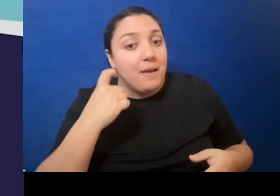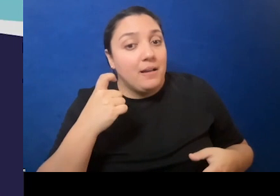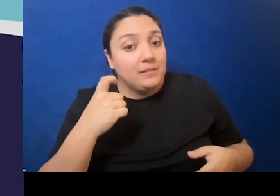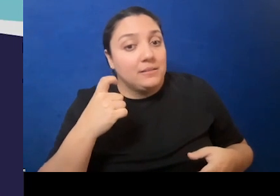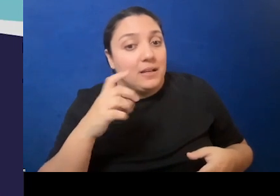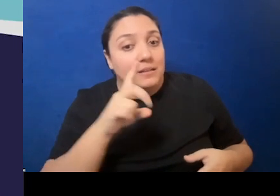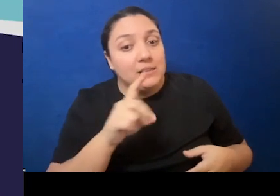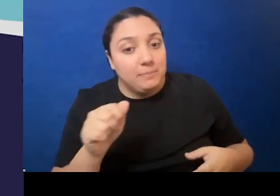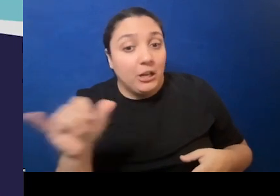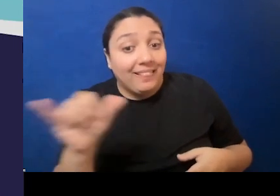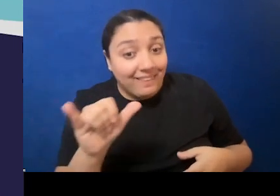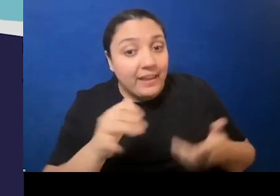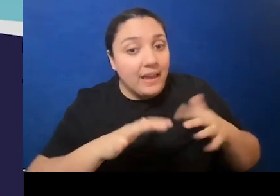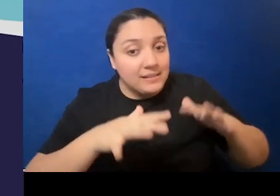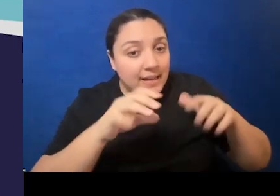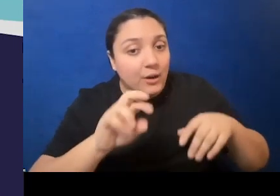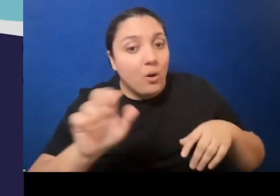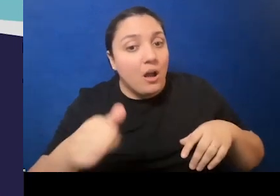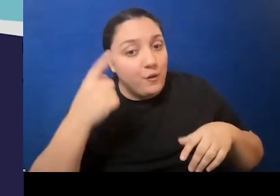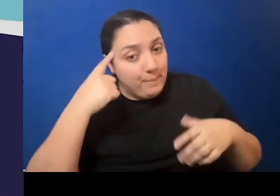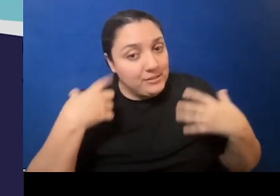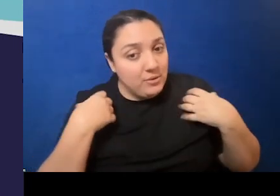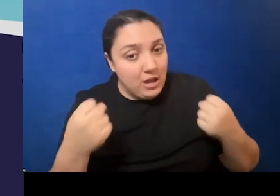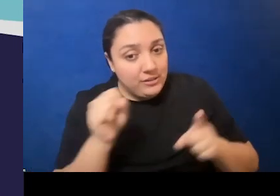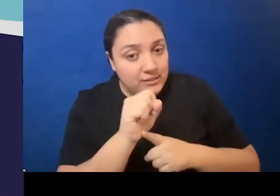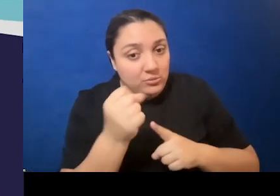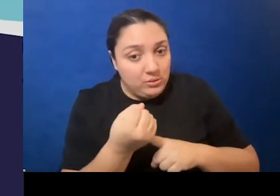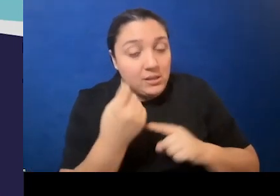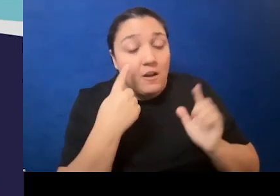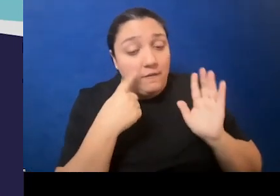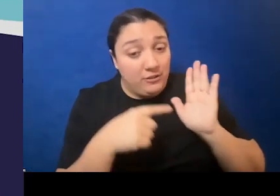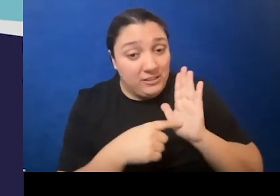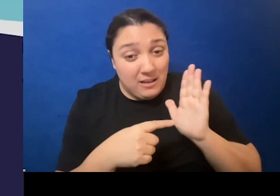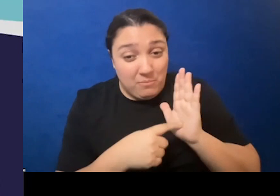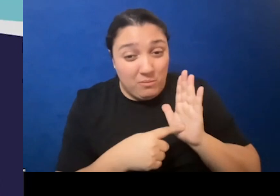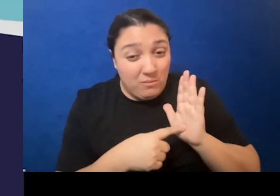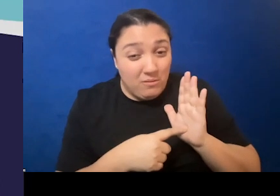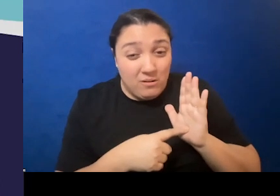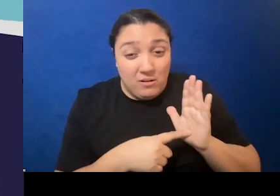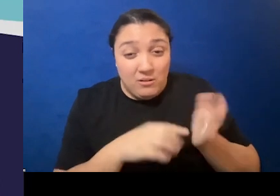THEY SUSPECT A DISABILITY, INCLUDING ANXIETY OR OTHER MENTAL HEALTH CONDITIONS. THAT IS DIFFICULT.